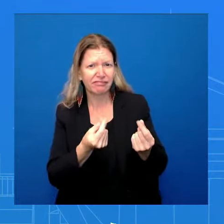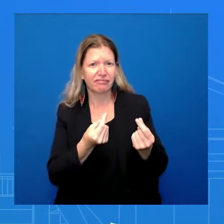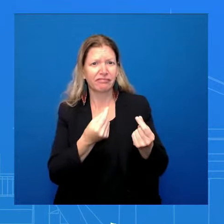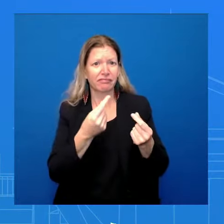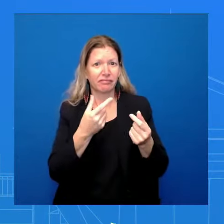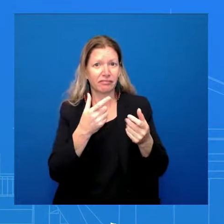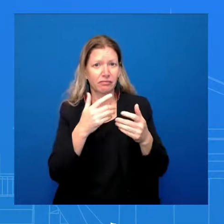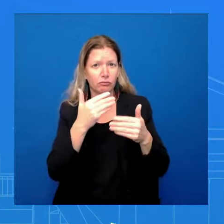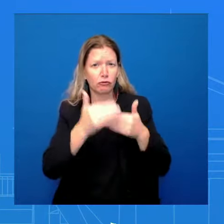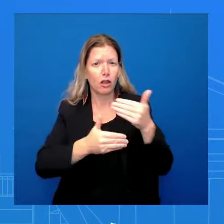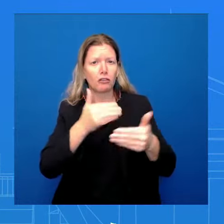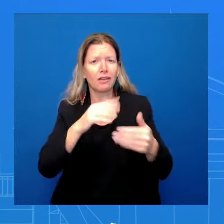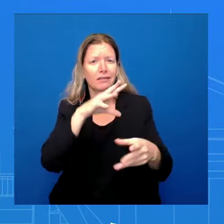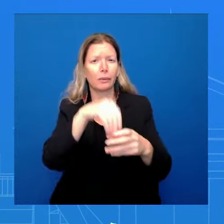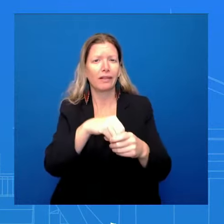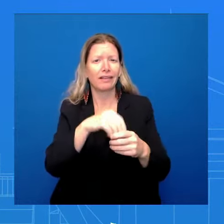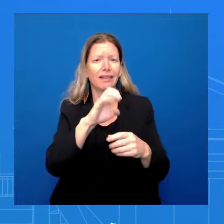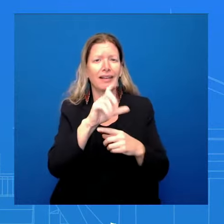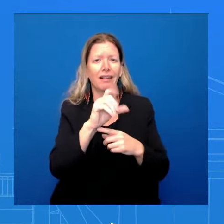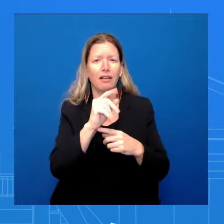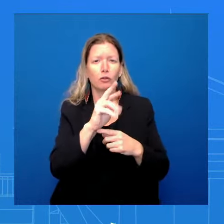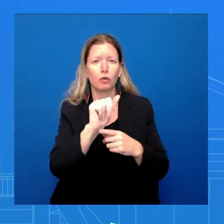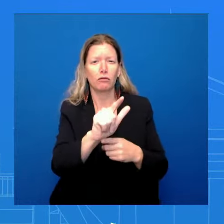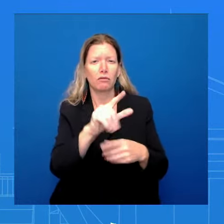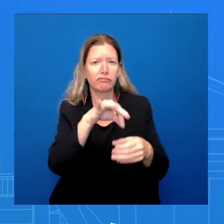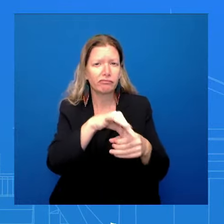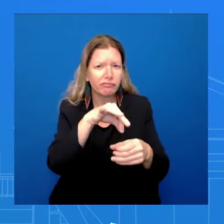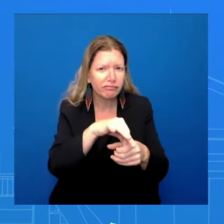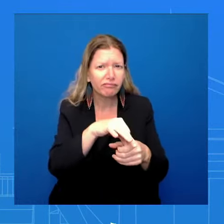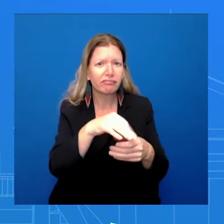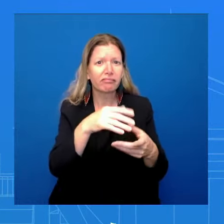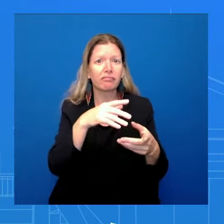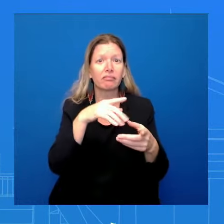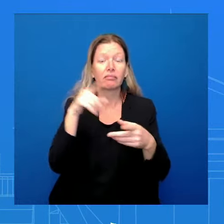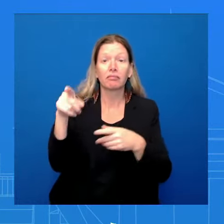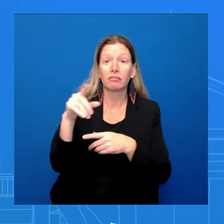on the electoral side in Venezuela? My question -- I rephrase it: Have you heard anything from Venezuela